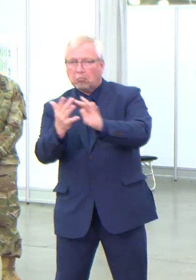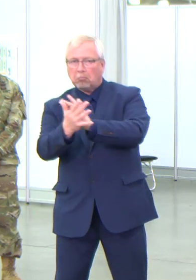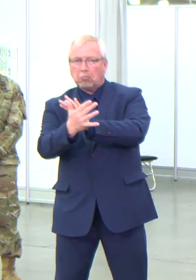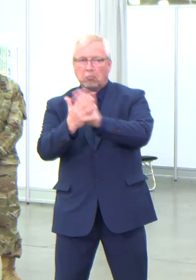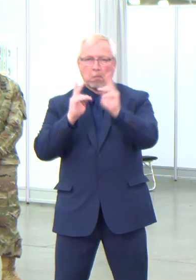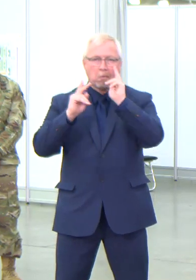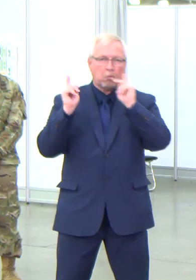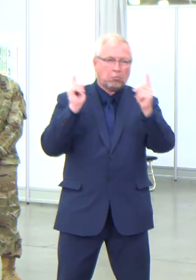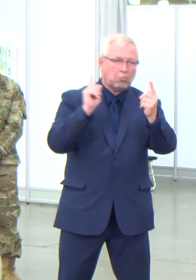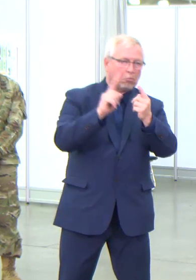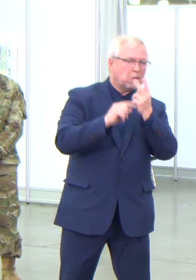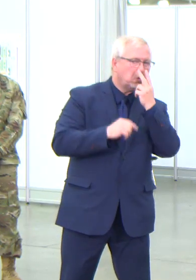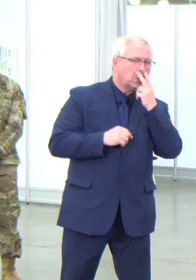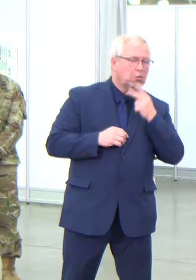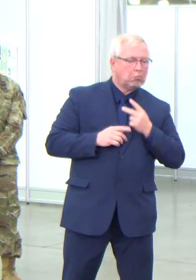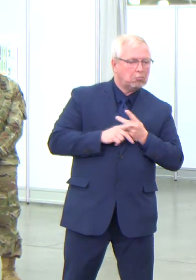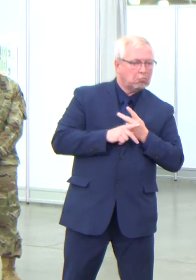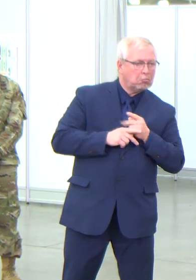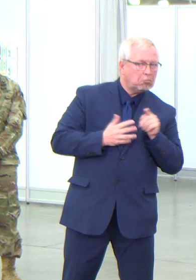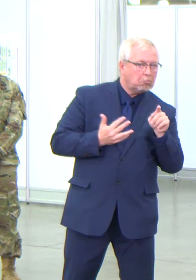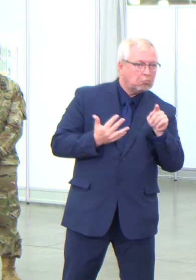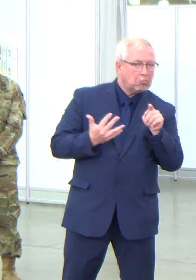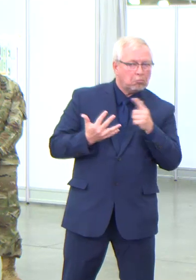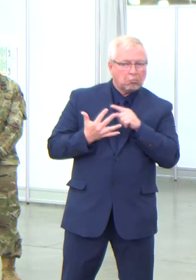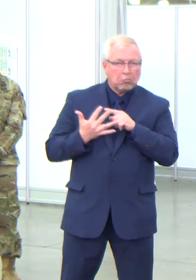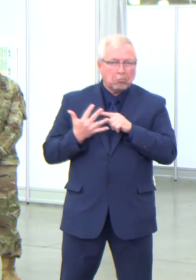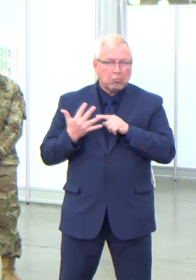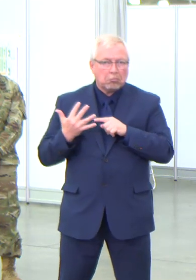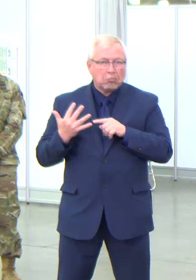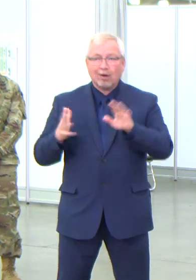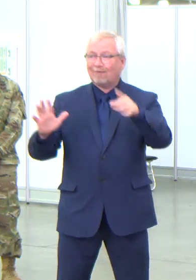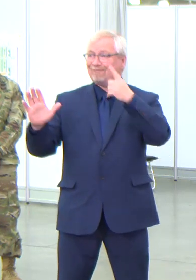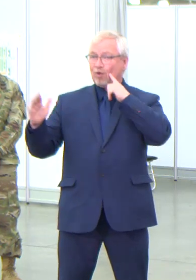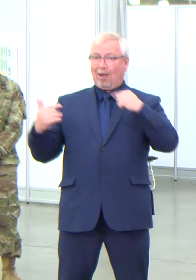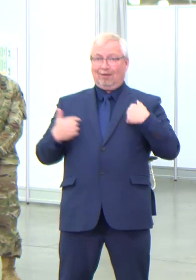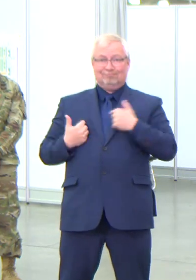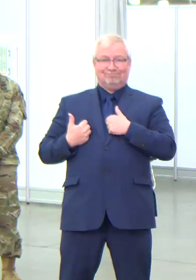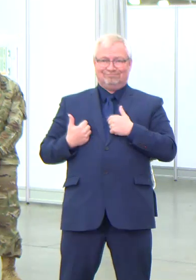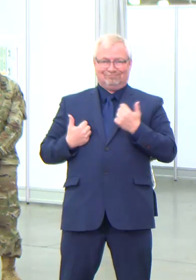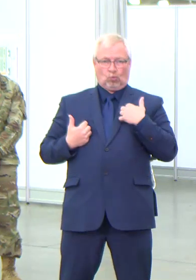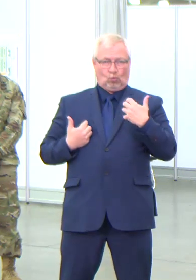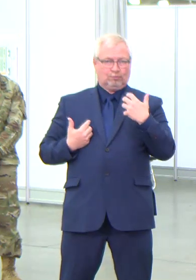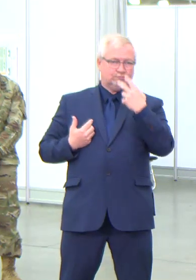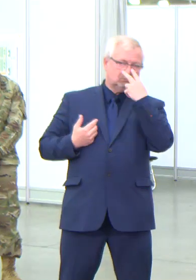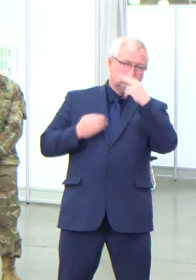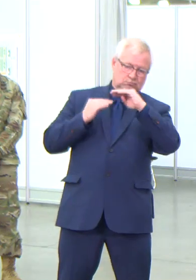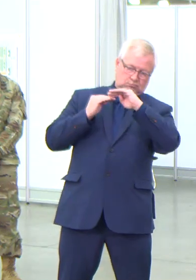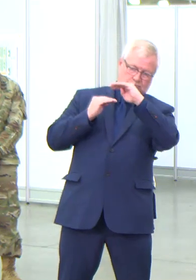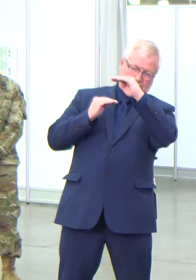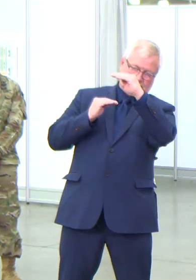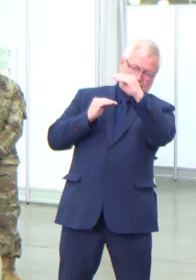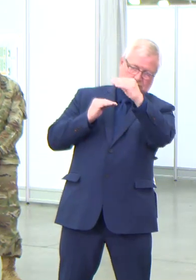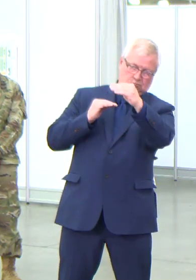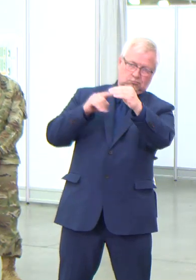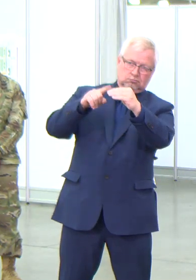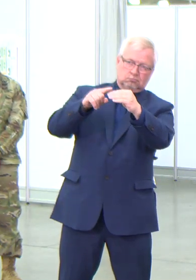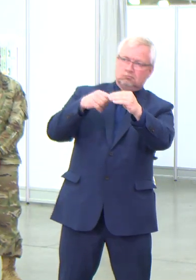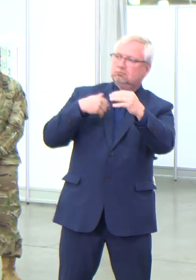transportation, and people travel around more when they weren't allowed to before. I think one of the preconditions is getting numbers down quite low. Never to